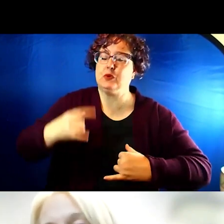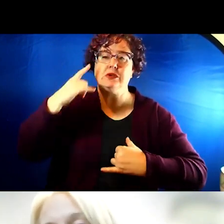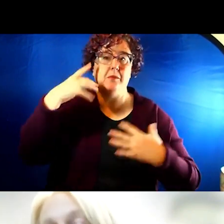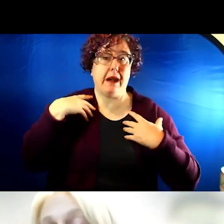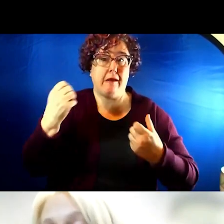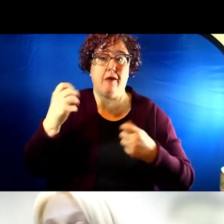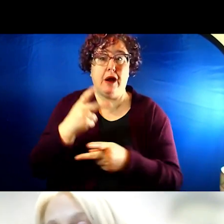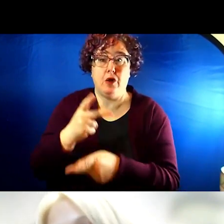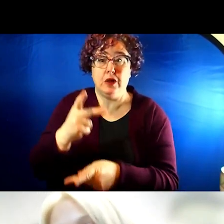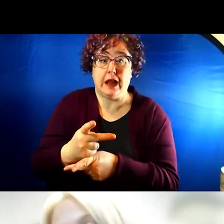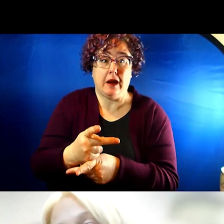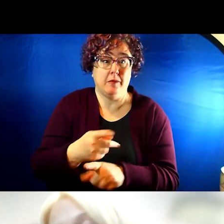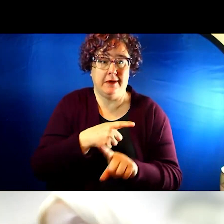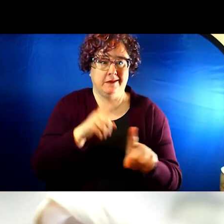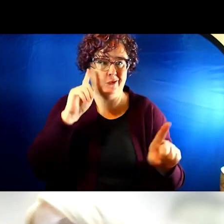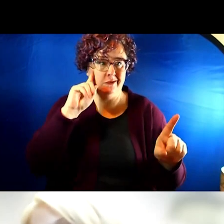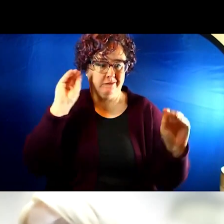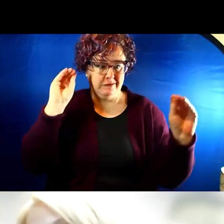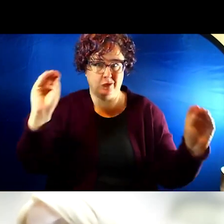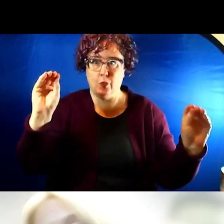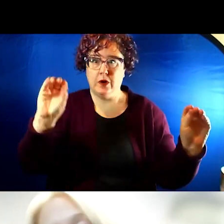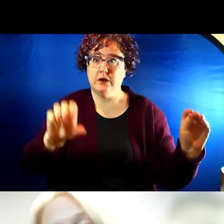MENTAL HEALTH, BUT THAT IS WHERE FOLKS TURN.